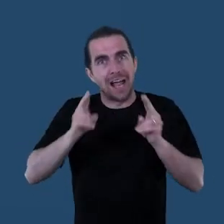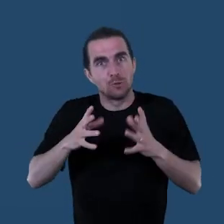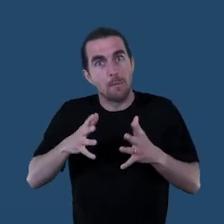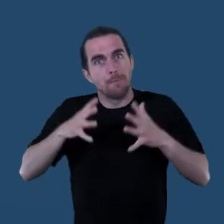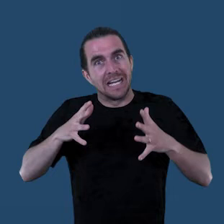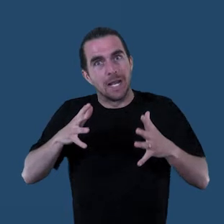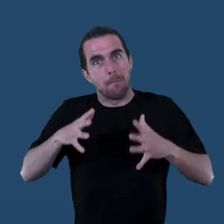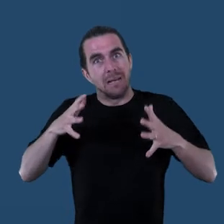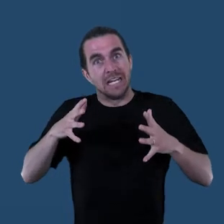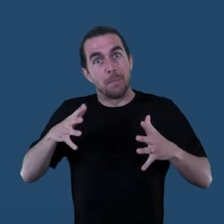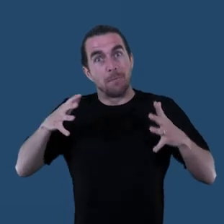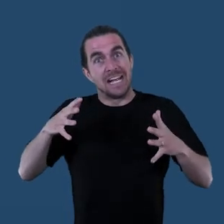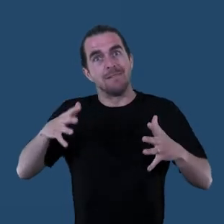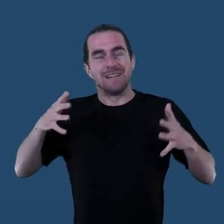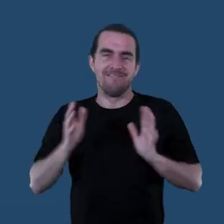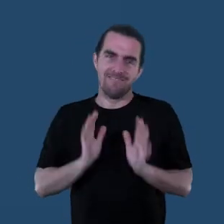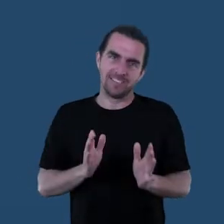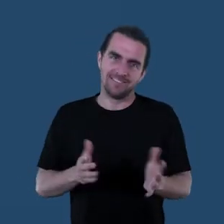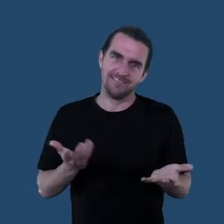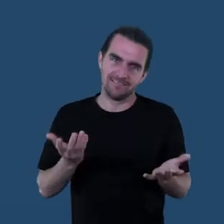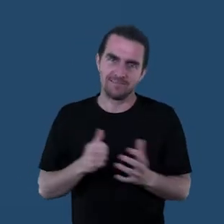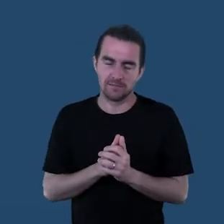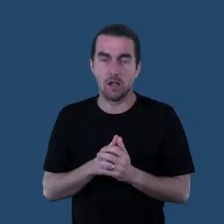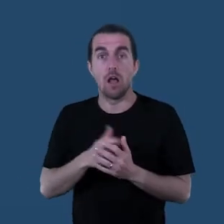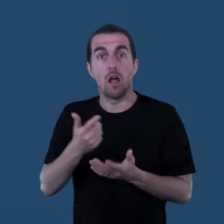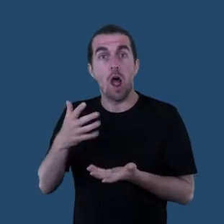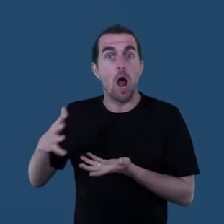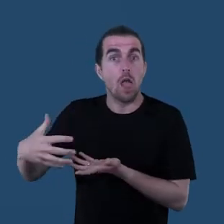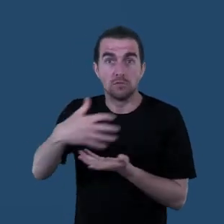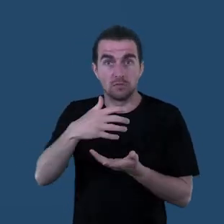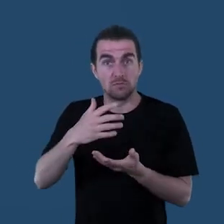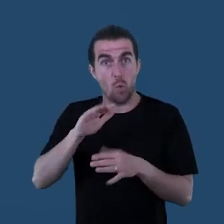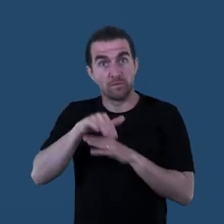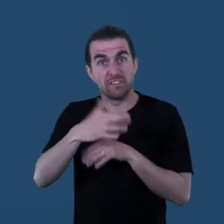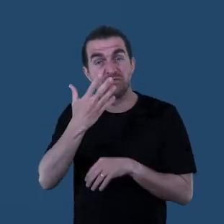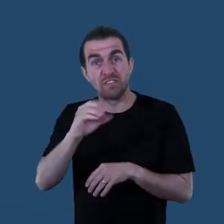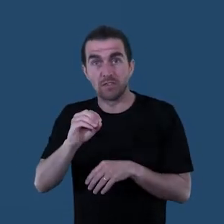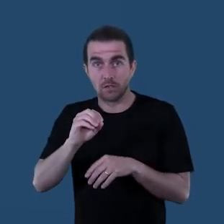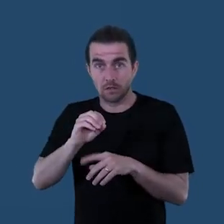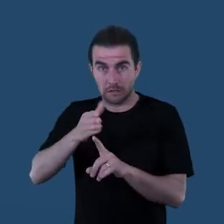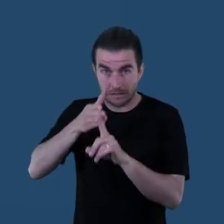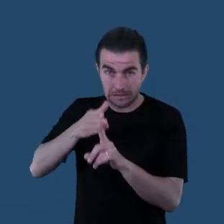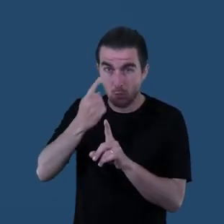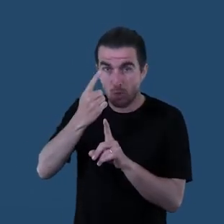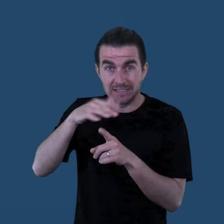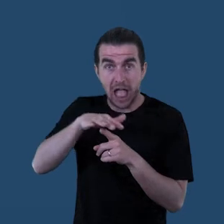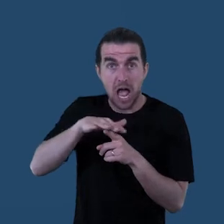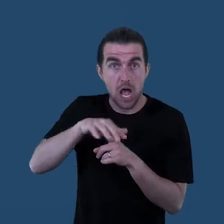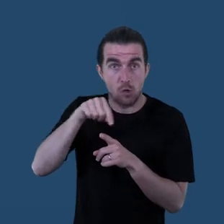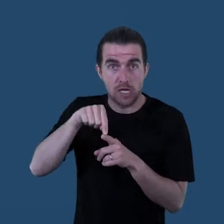Yeah, yeah. And collections expand. You can have a collection of 50 specimens from a particular area